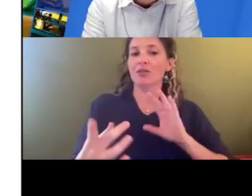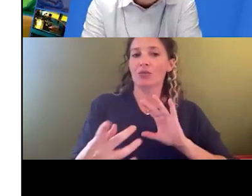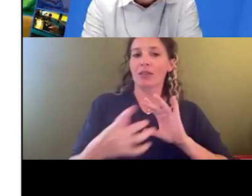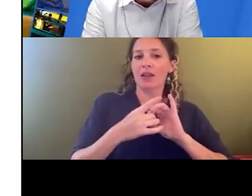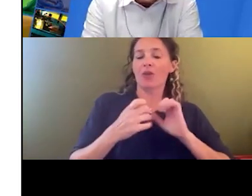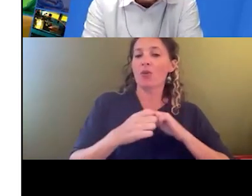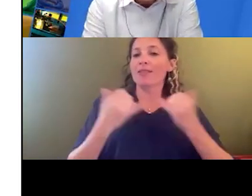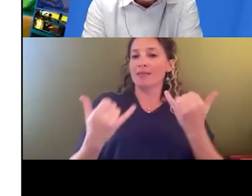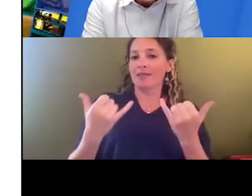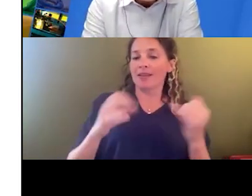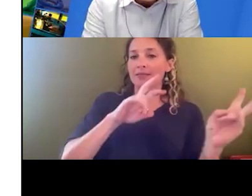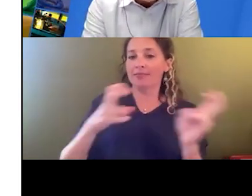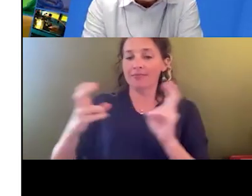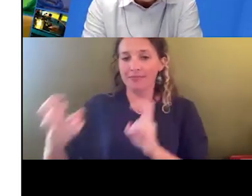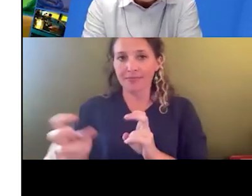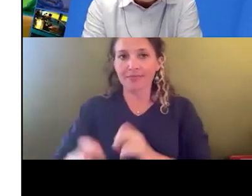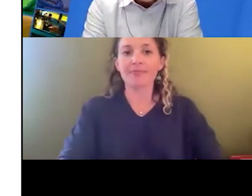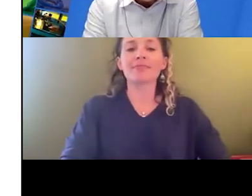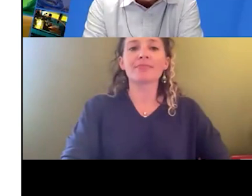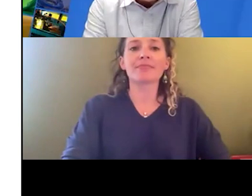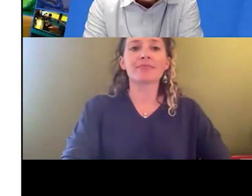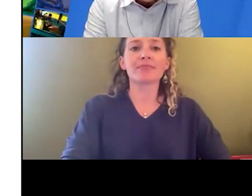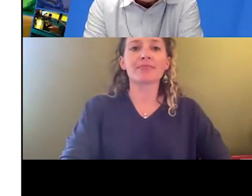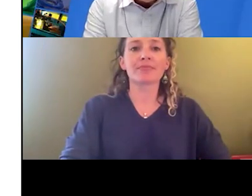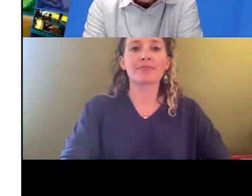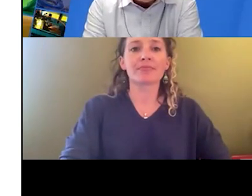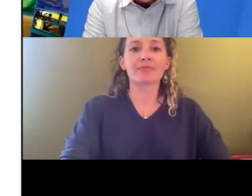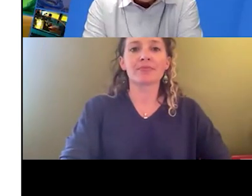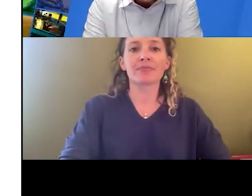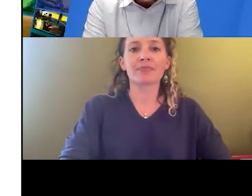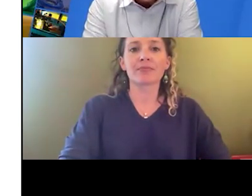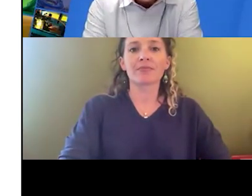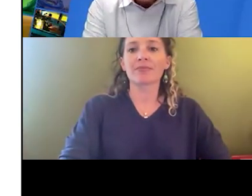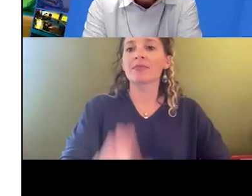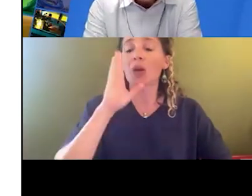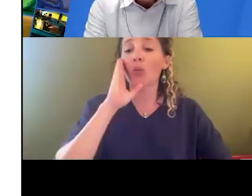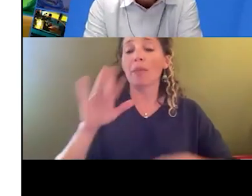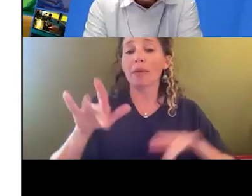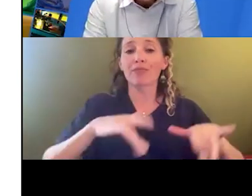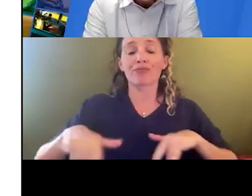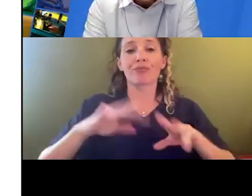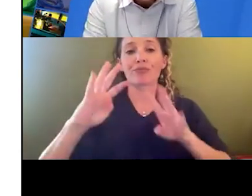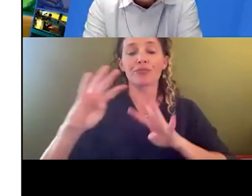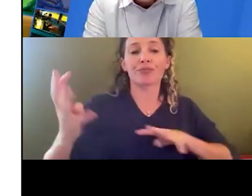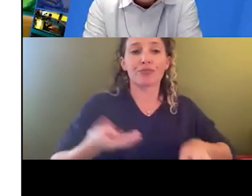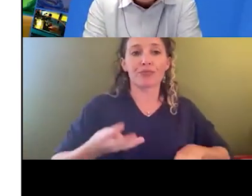The session is being recorded, and it will be made available on our website, nsfpolicyoutreach.com.